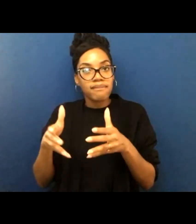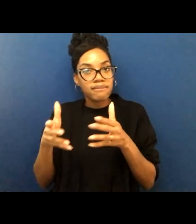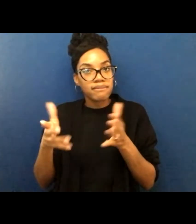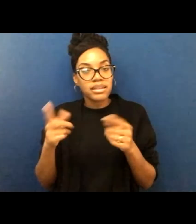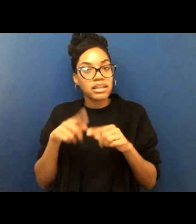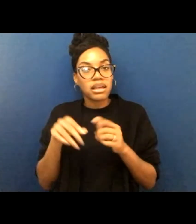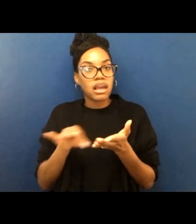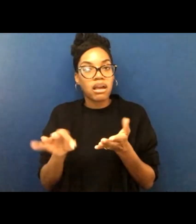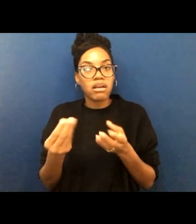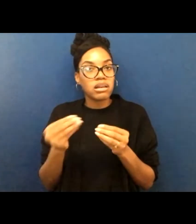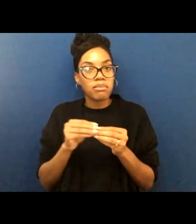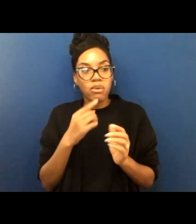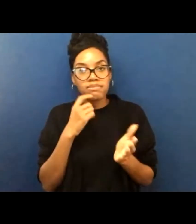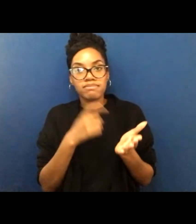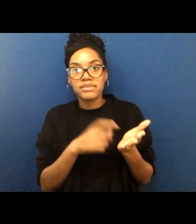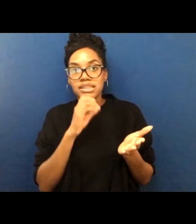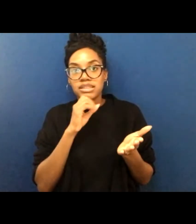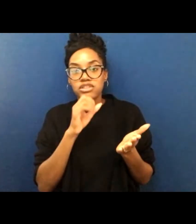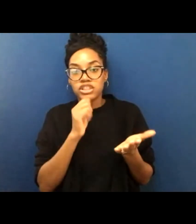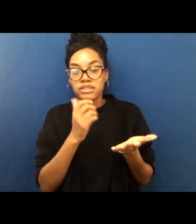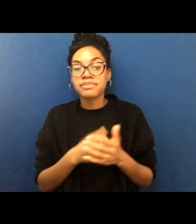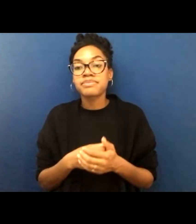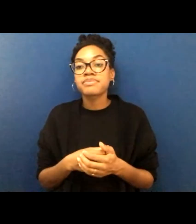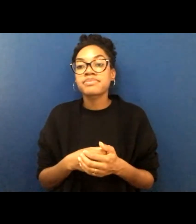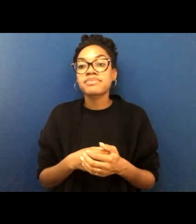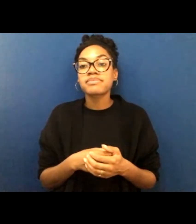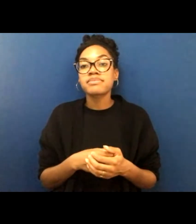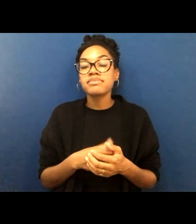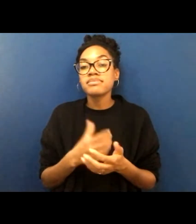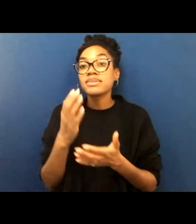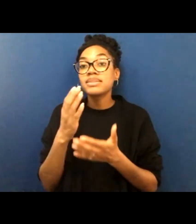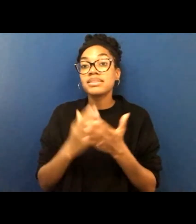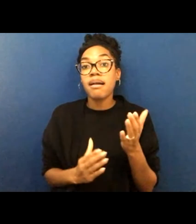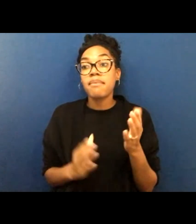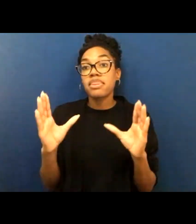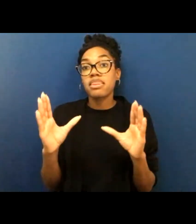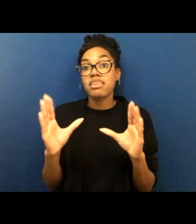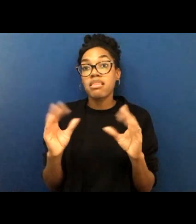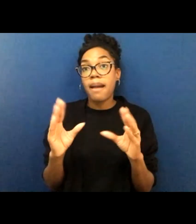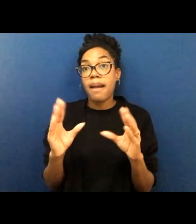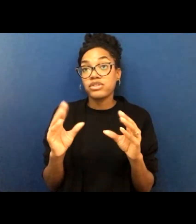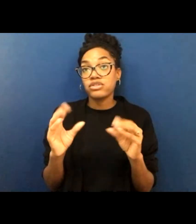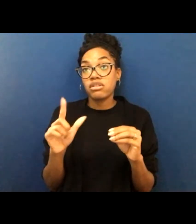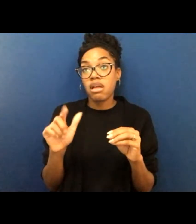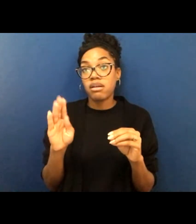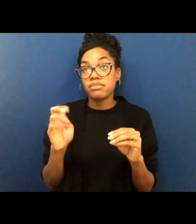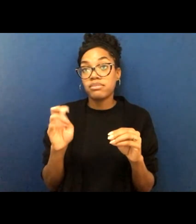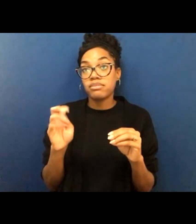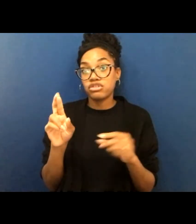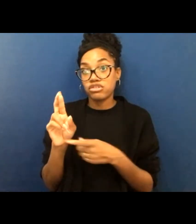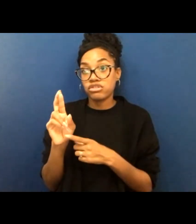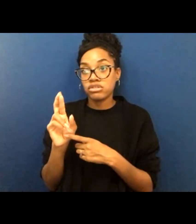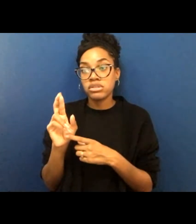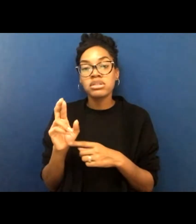And what's really interesting is that some crustacean species, like lobsters, scientists have actually discovered that in their eyestalks,